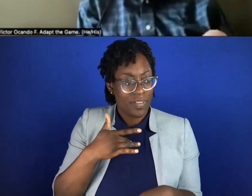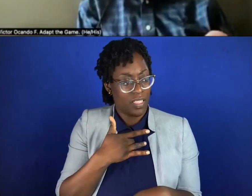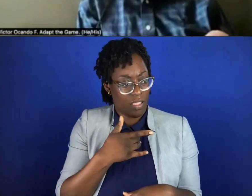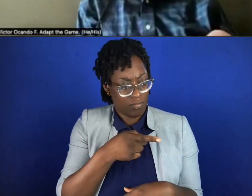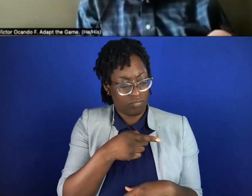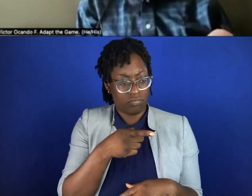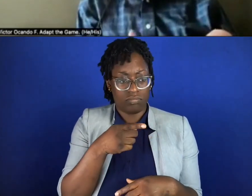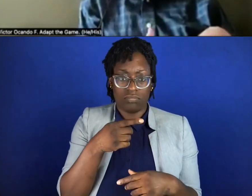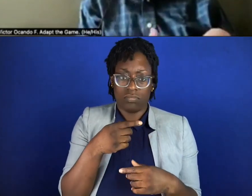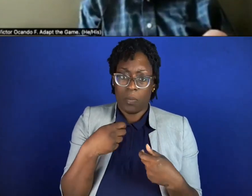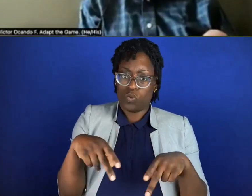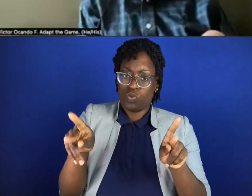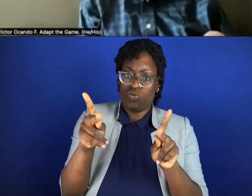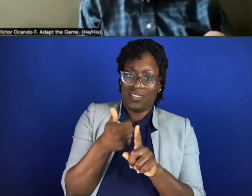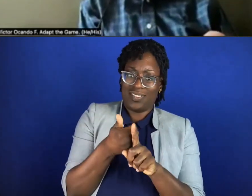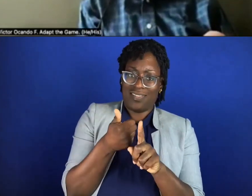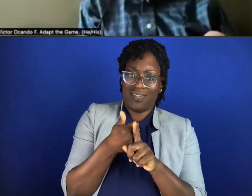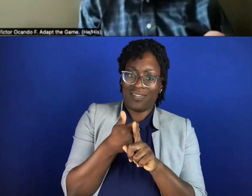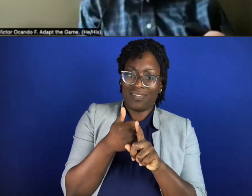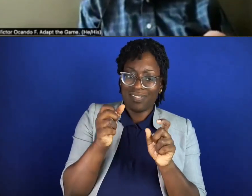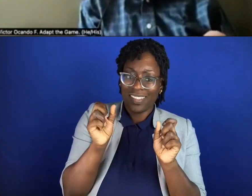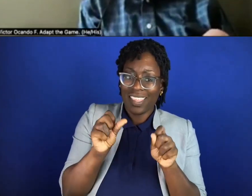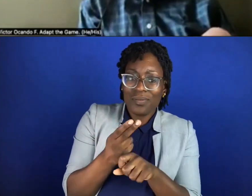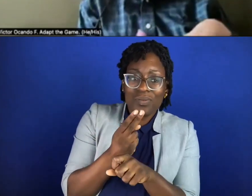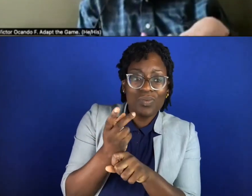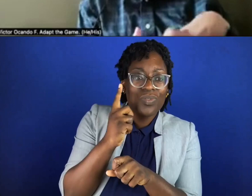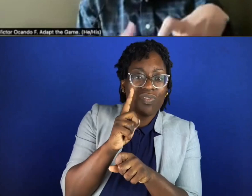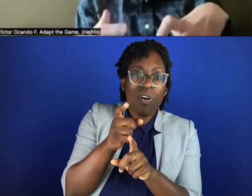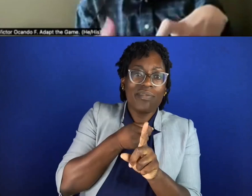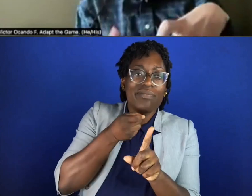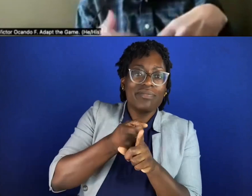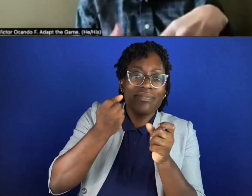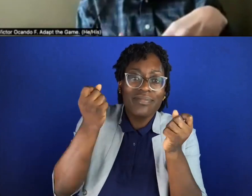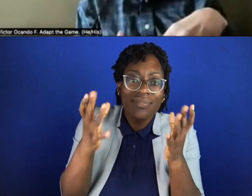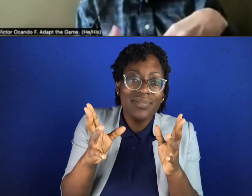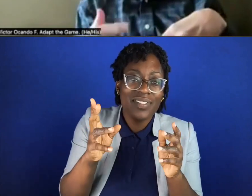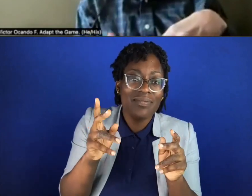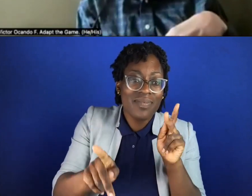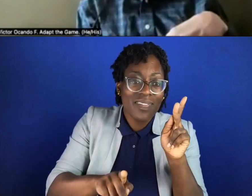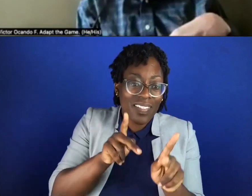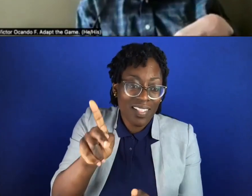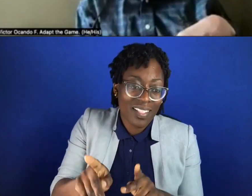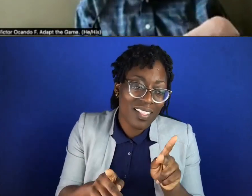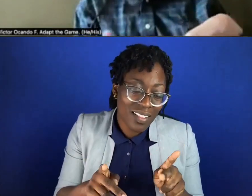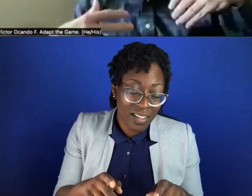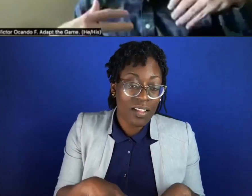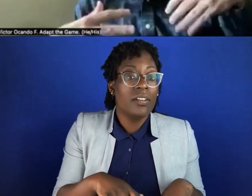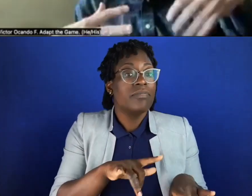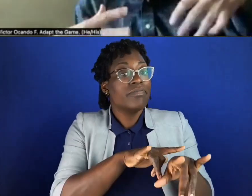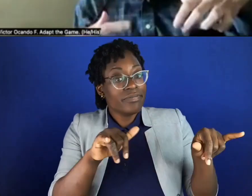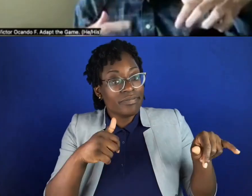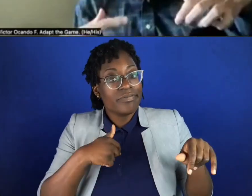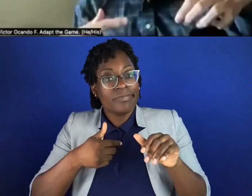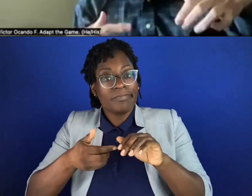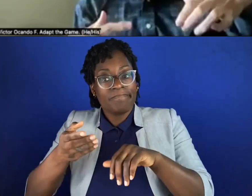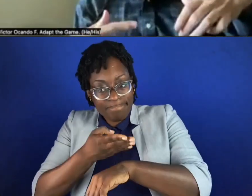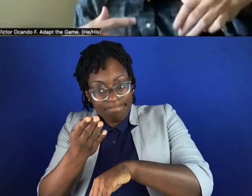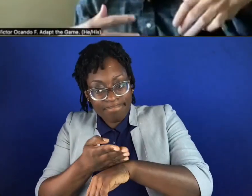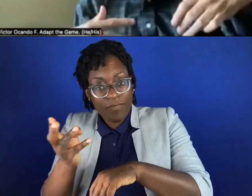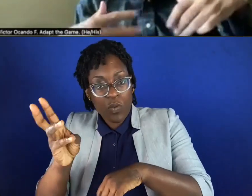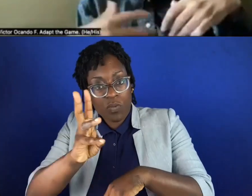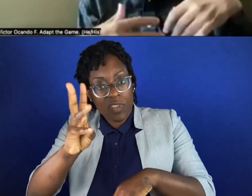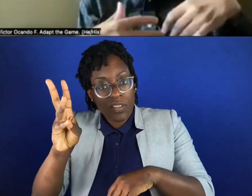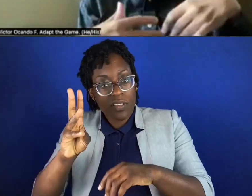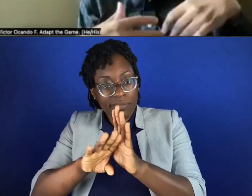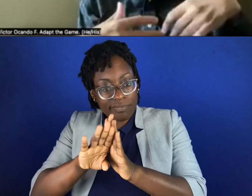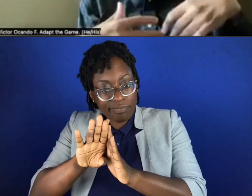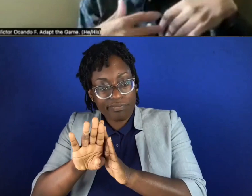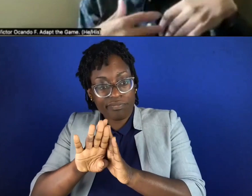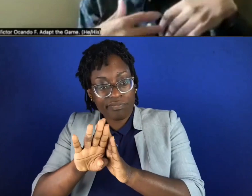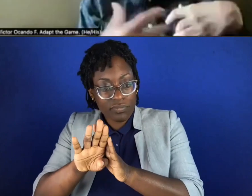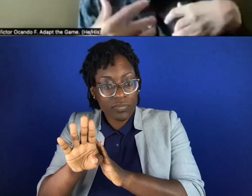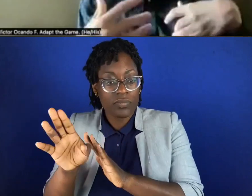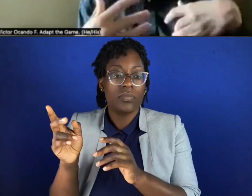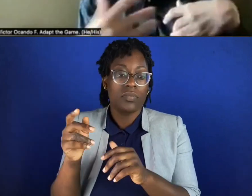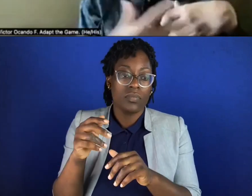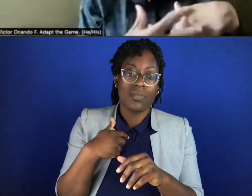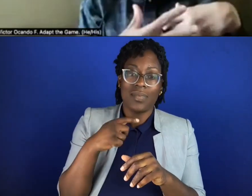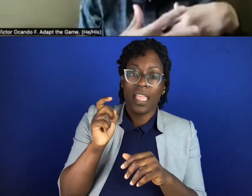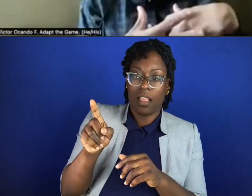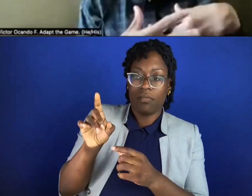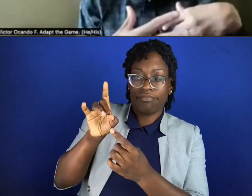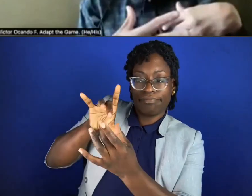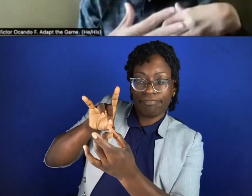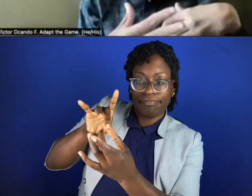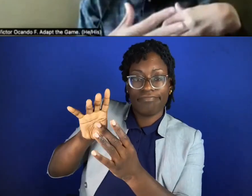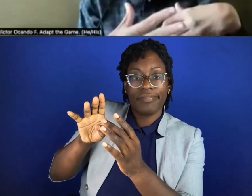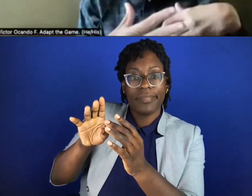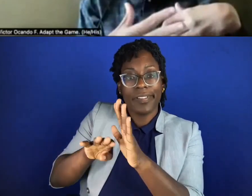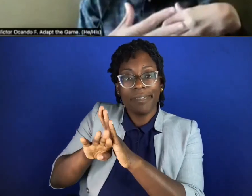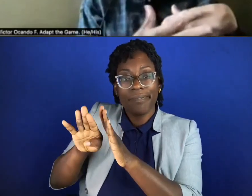impact many people. When I was doing my website, I have to give advice to developers about